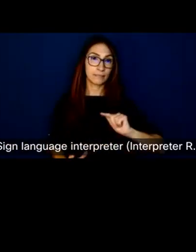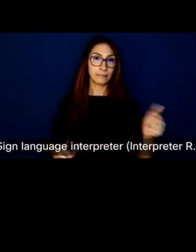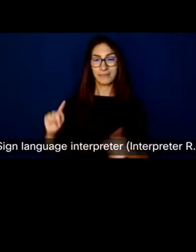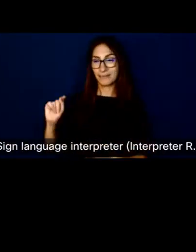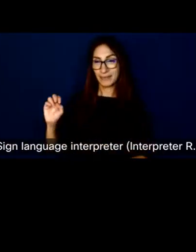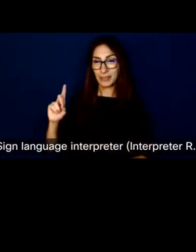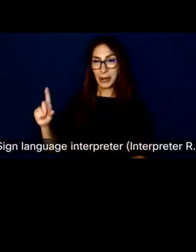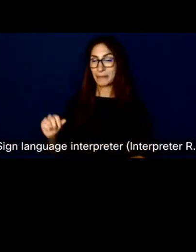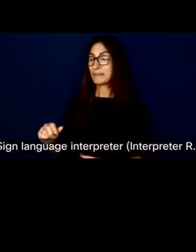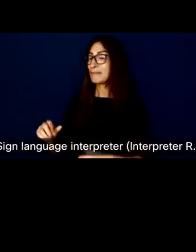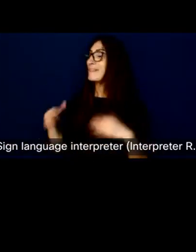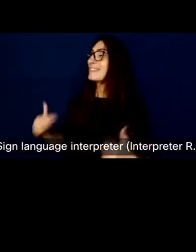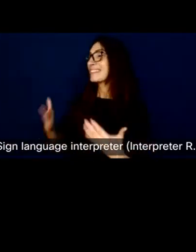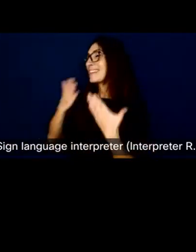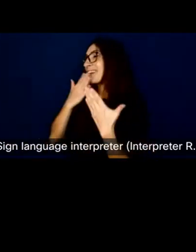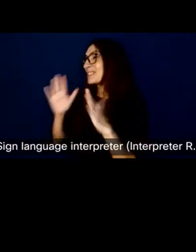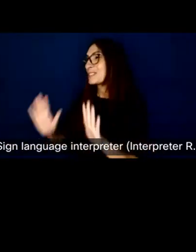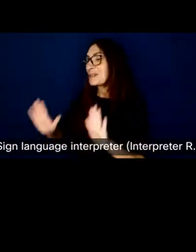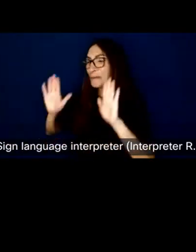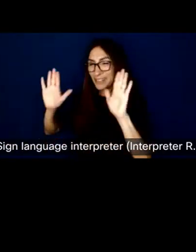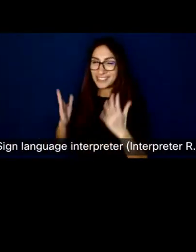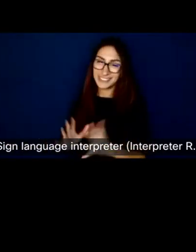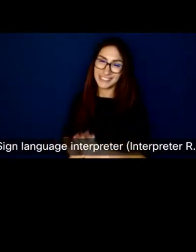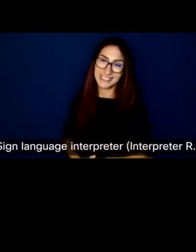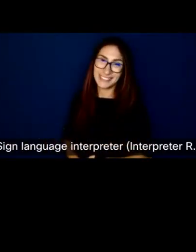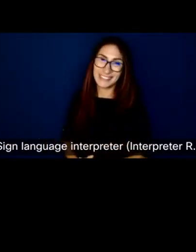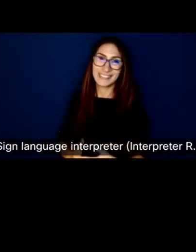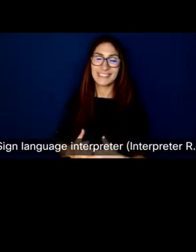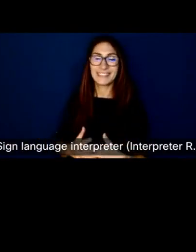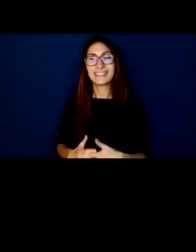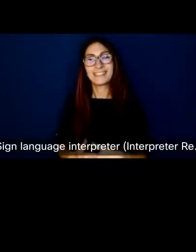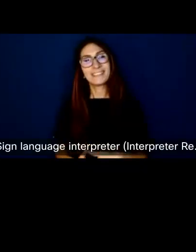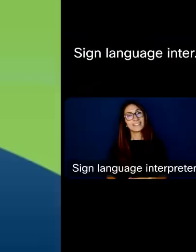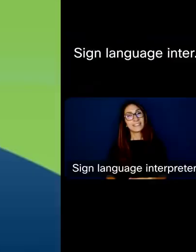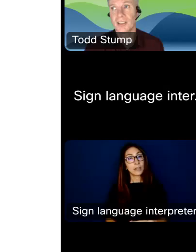fantastic. Before signing off, there are a few reminders. We